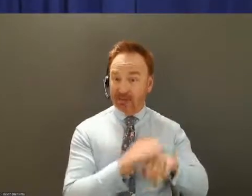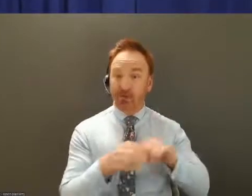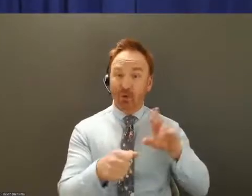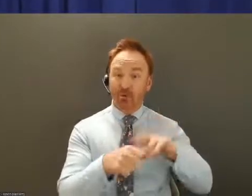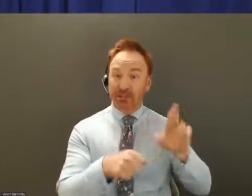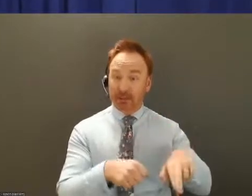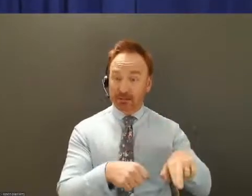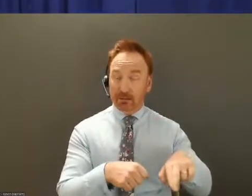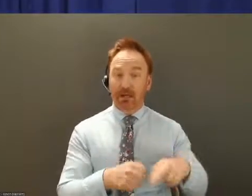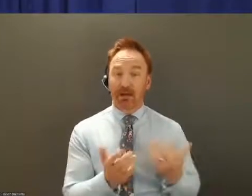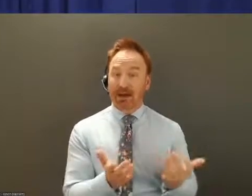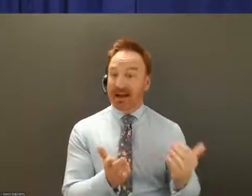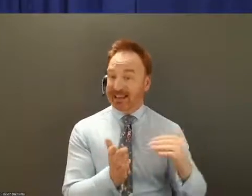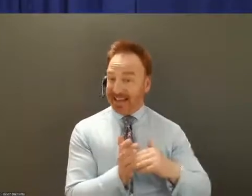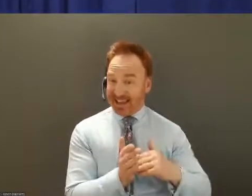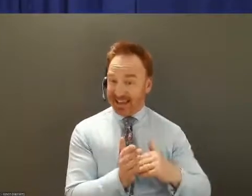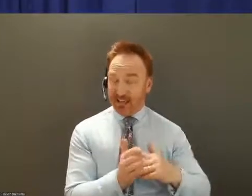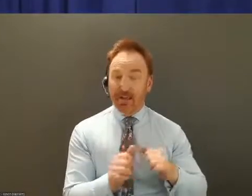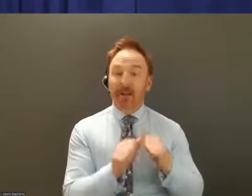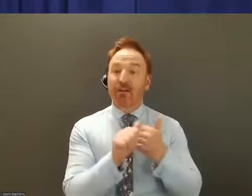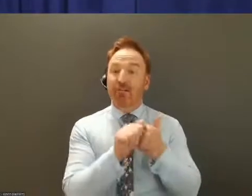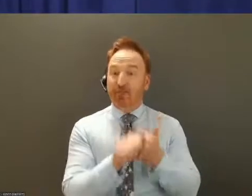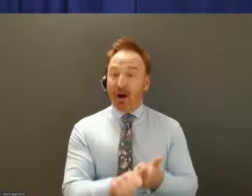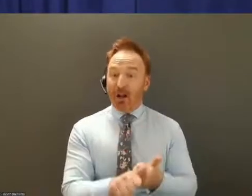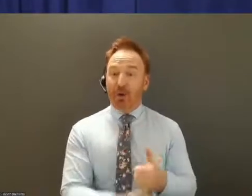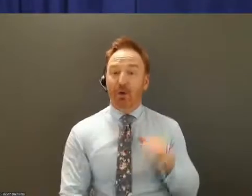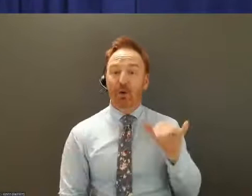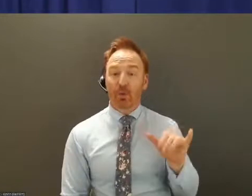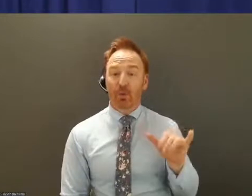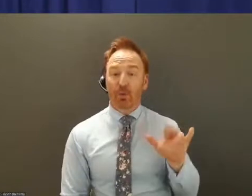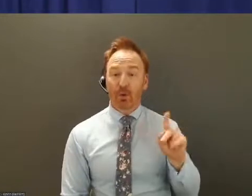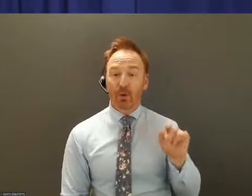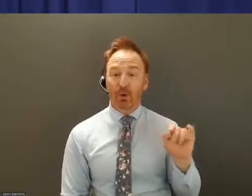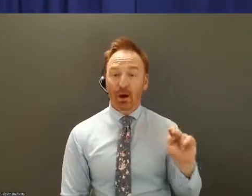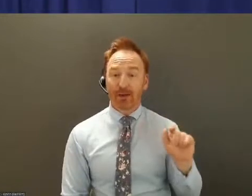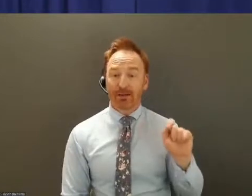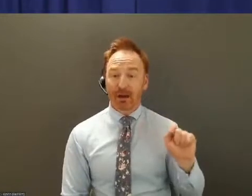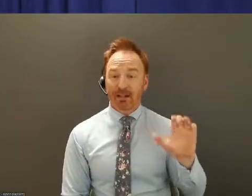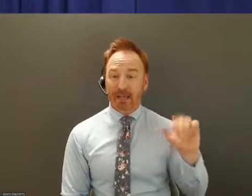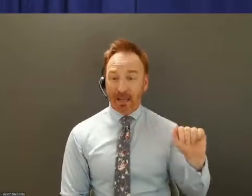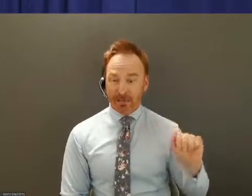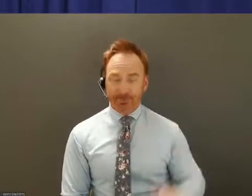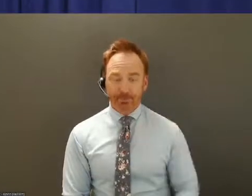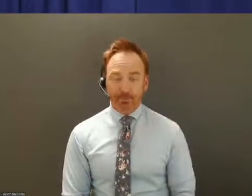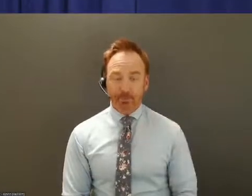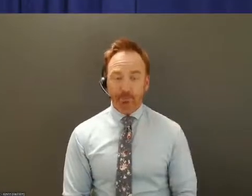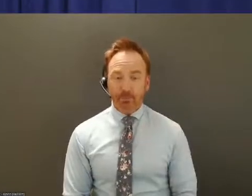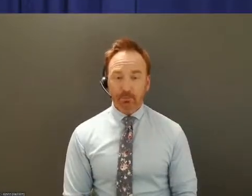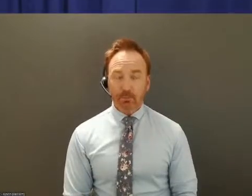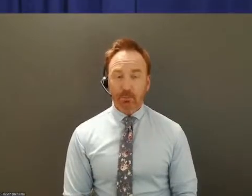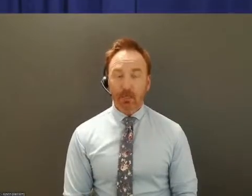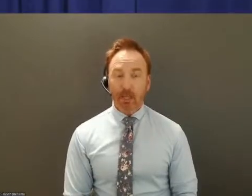in the territory. It has touched nearly all communities. We have seen more cases in the